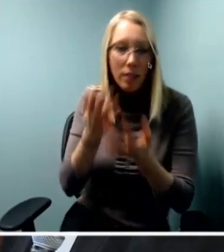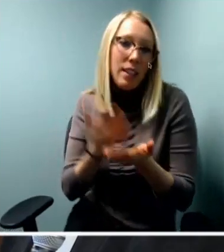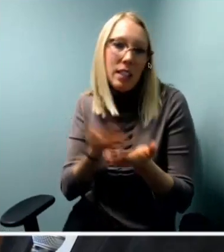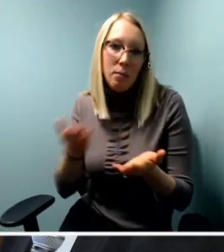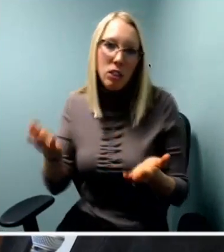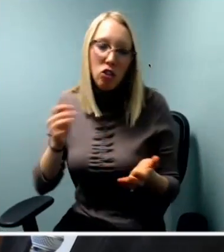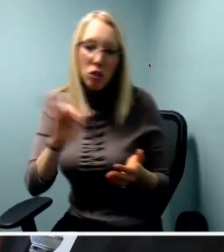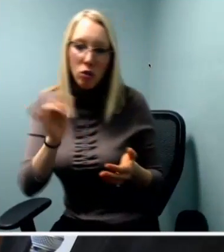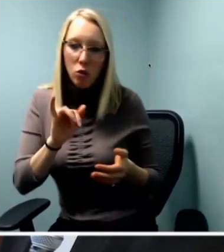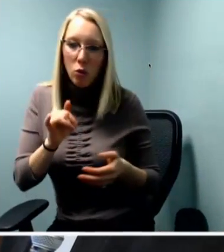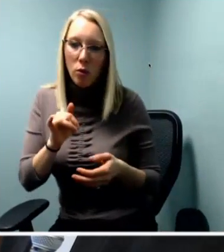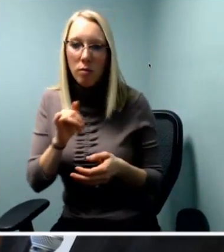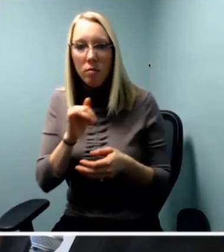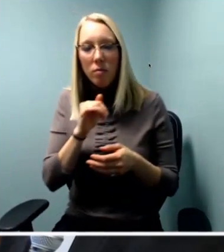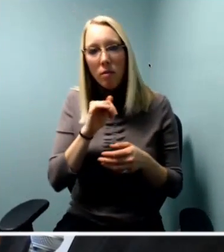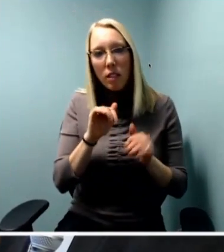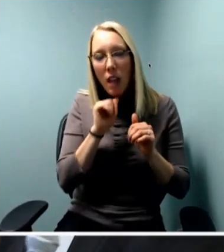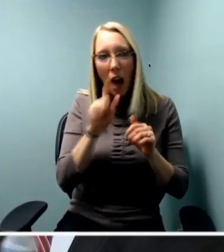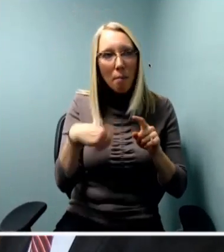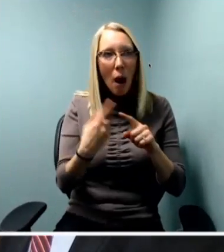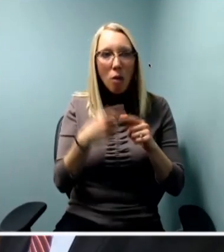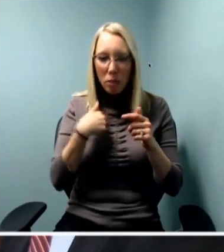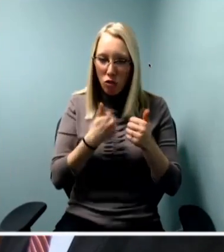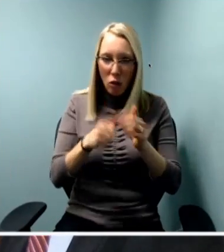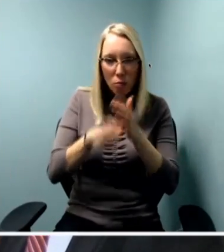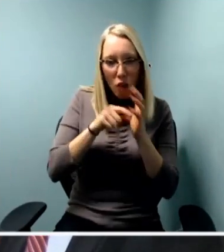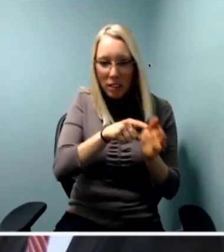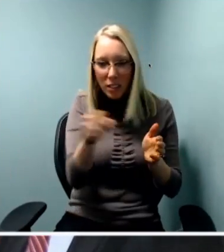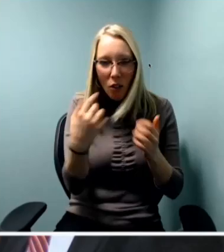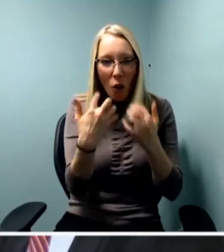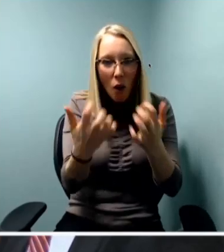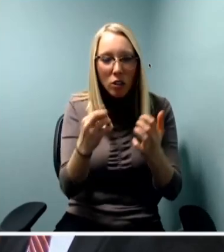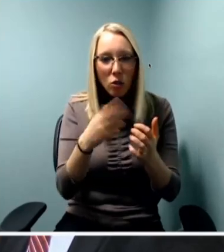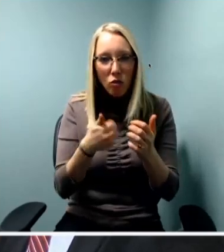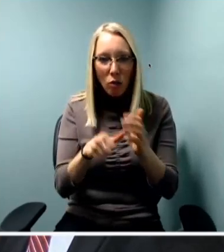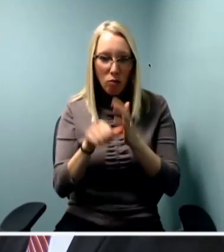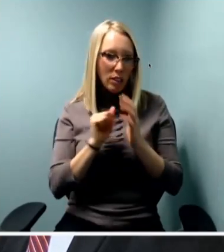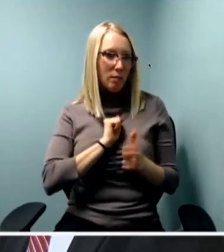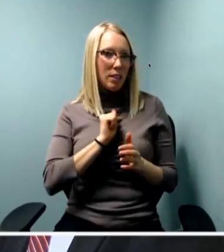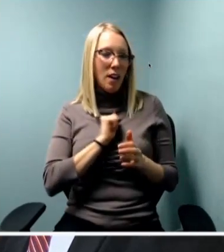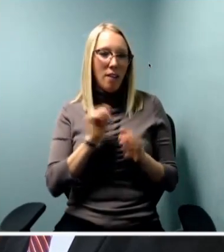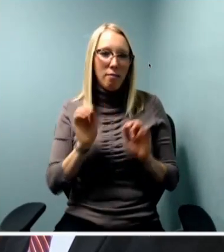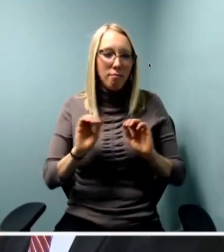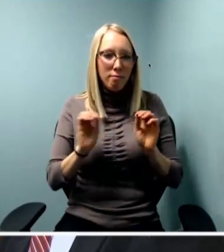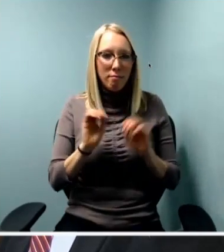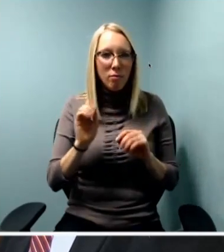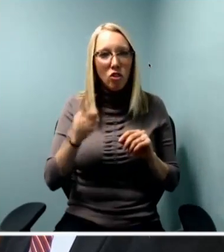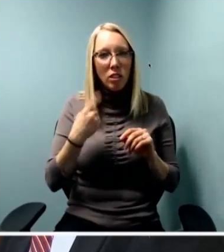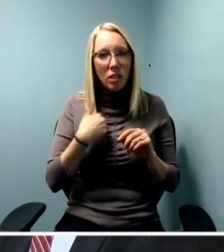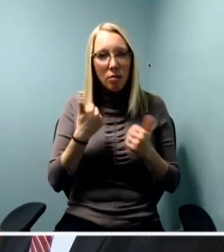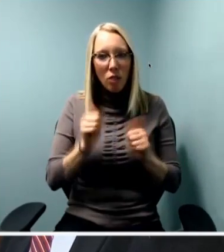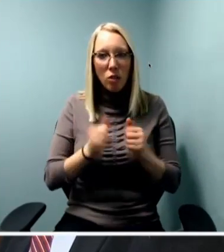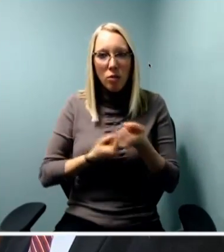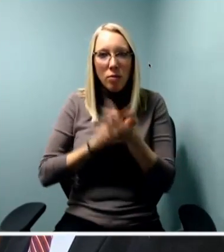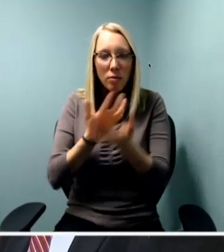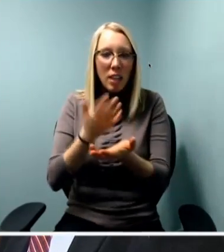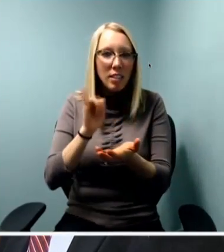Not about me trying to impress myself. But it's about me trying to impress the material that I'm at. [We care for--], if I have my hands, and I'm rubbing on my hands,